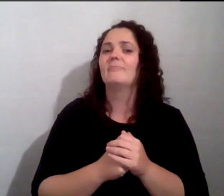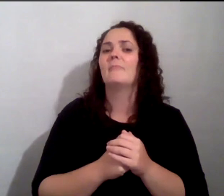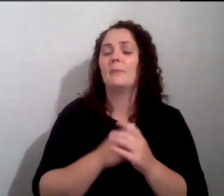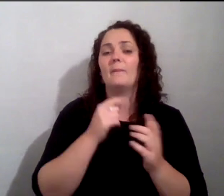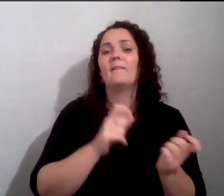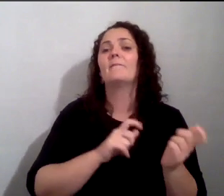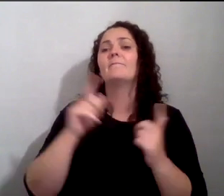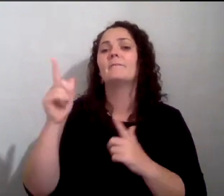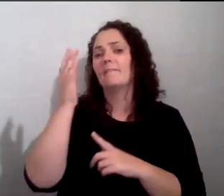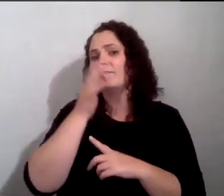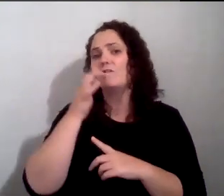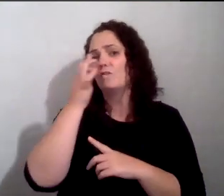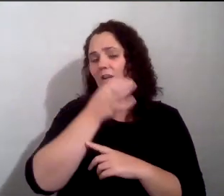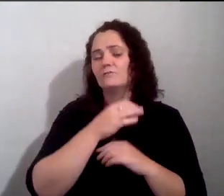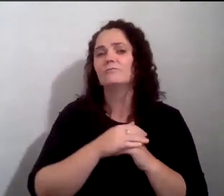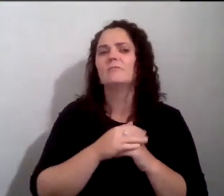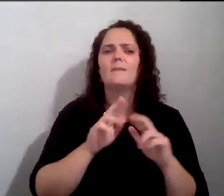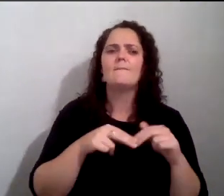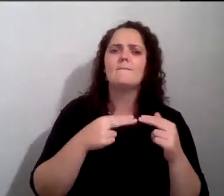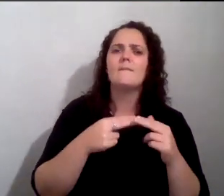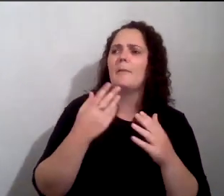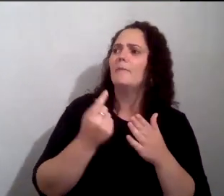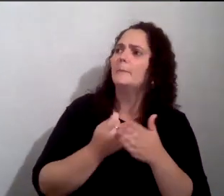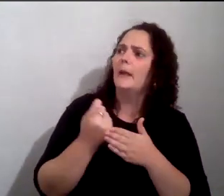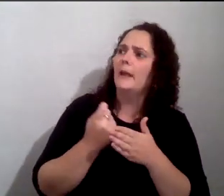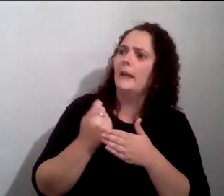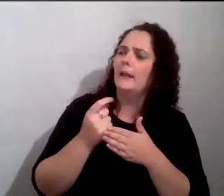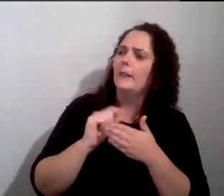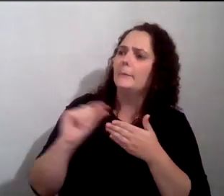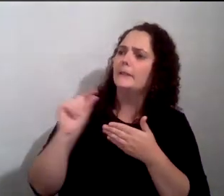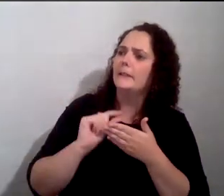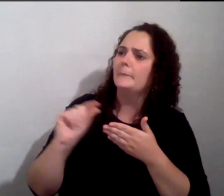who'd been providing her with a living allowance which was kind of essential for many of these women who were